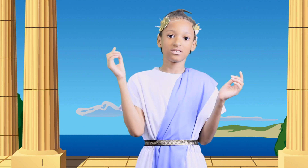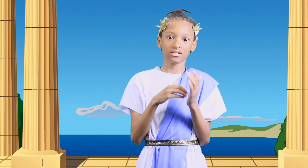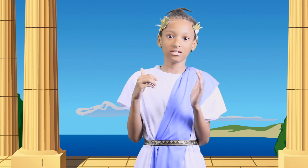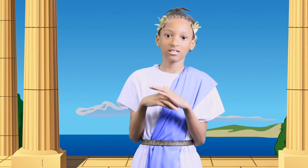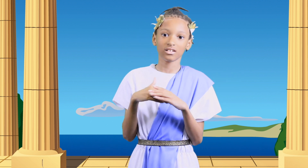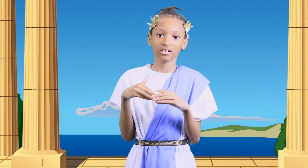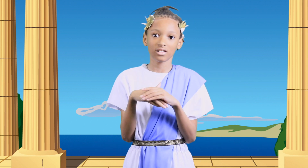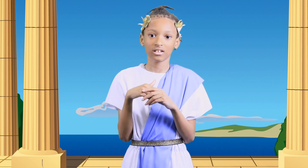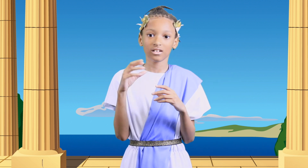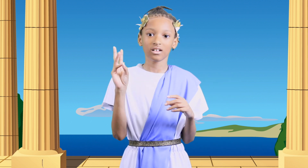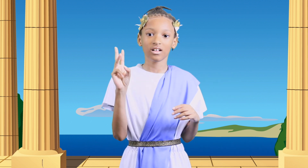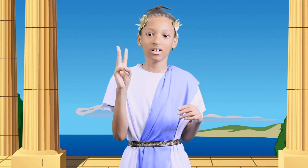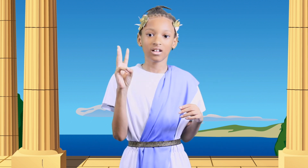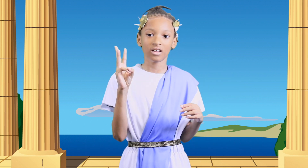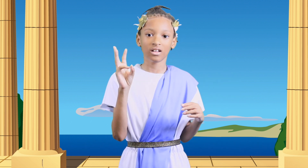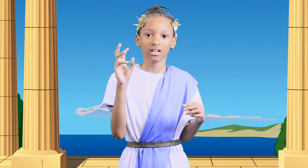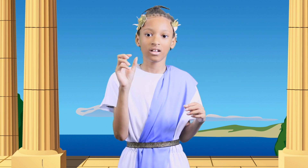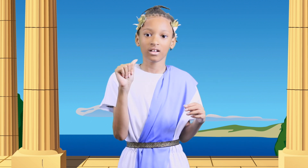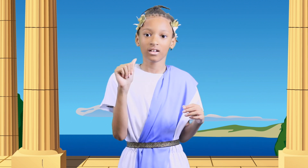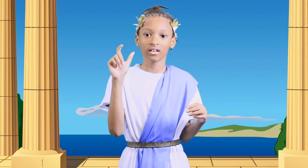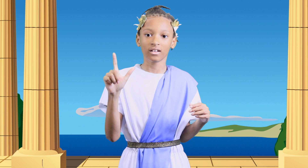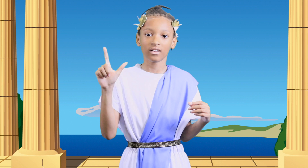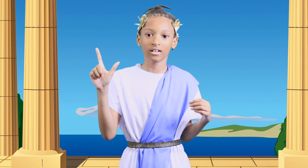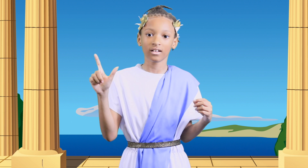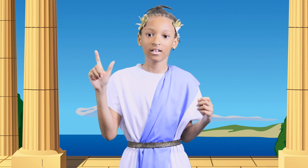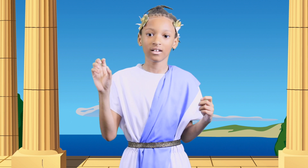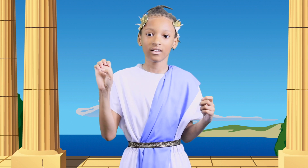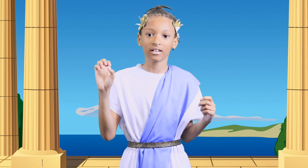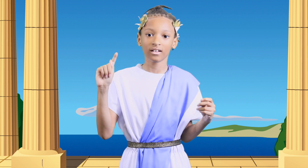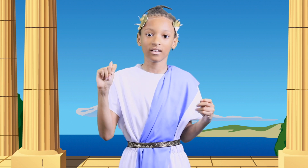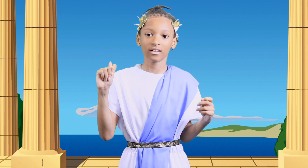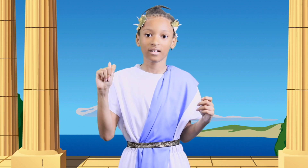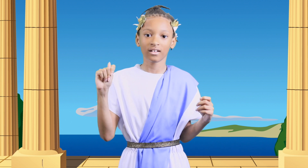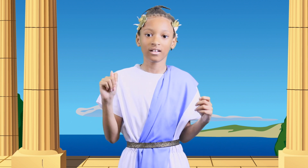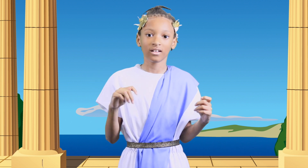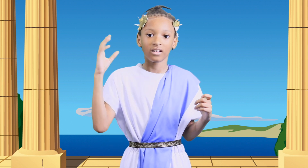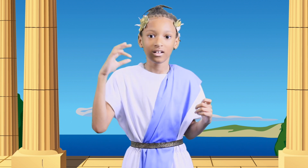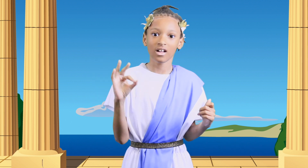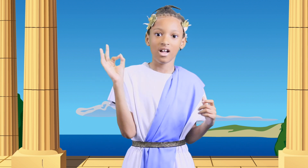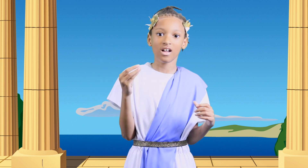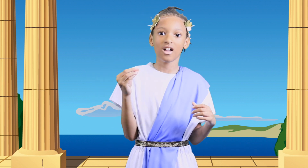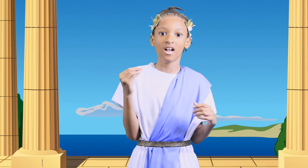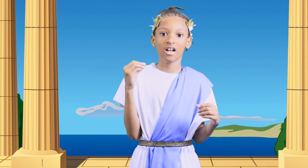Inside the wallet, they found money.